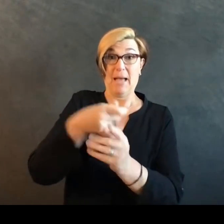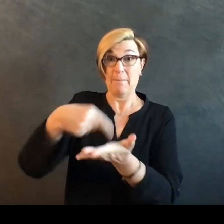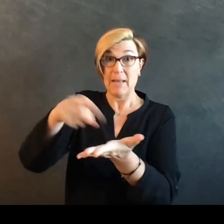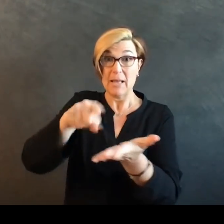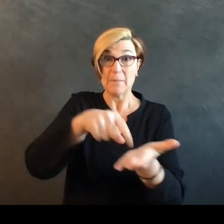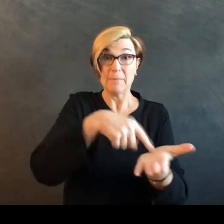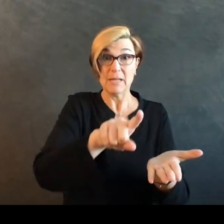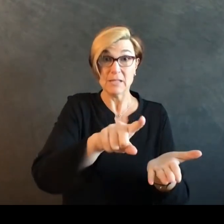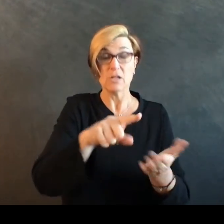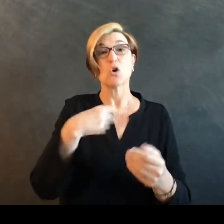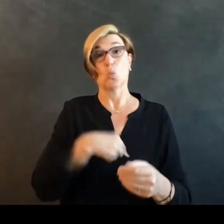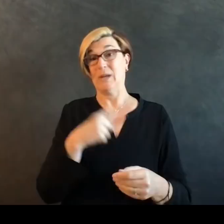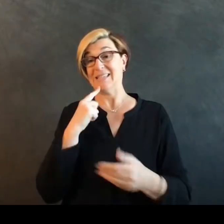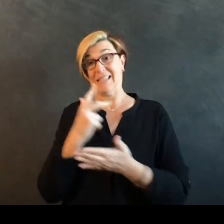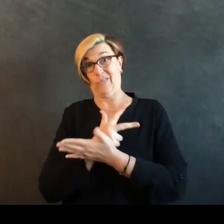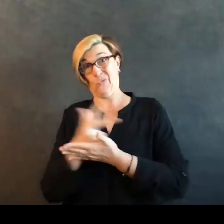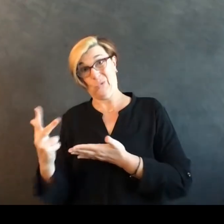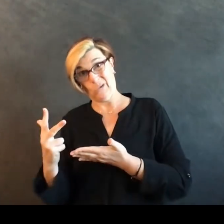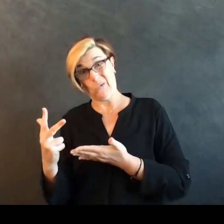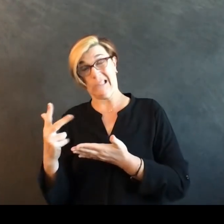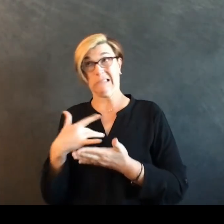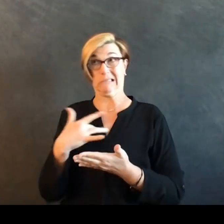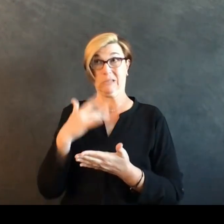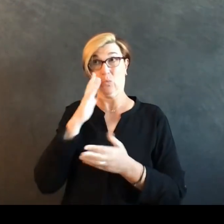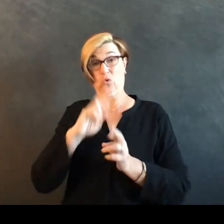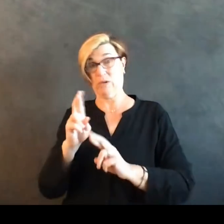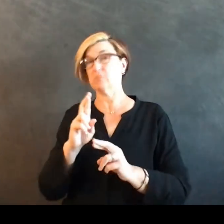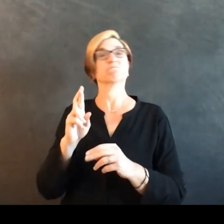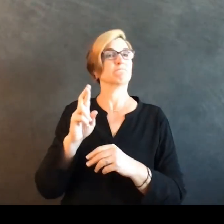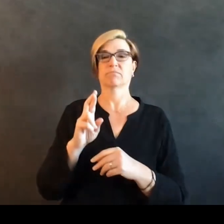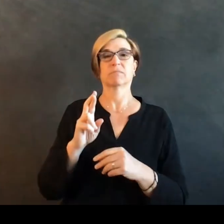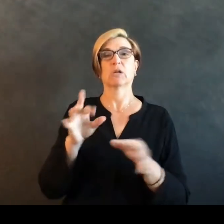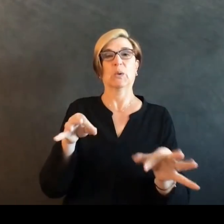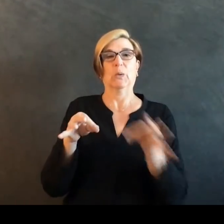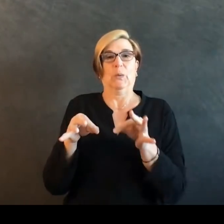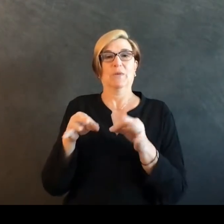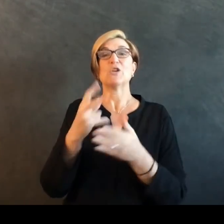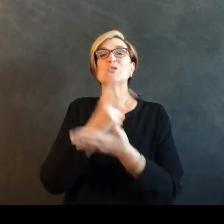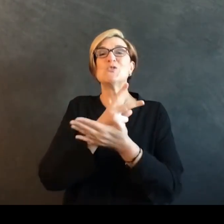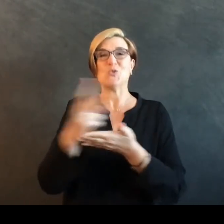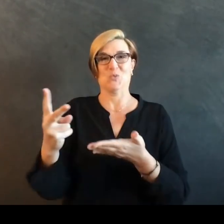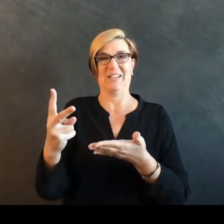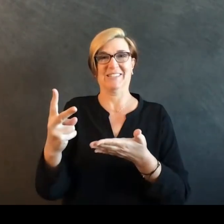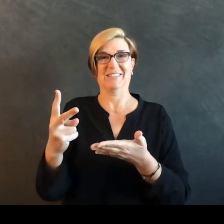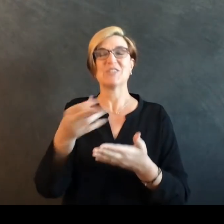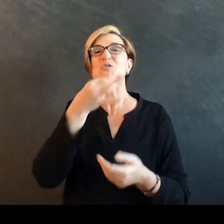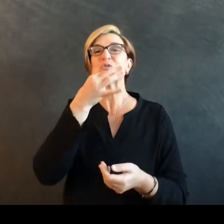within two weeks the first payments will be direct deposit into taxpayers account